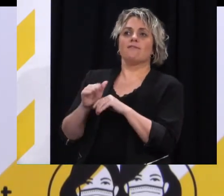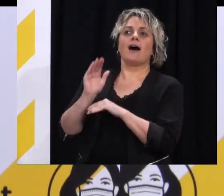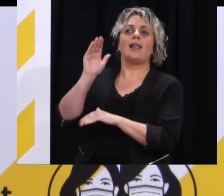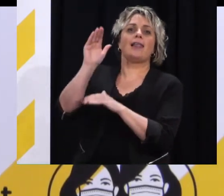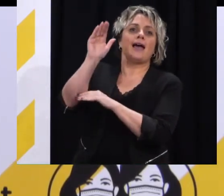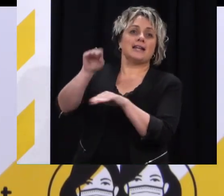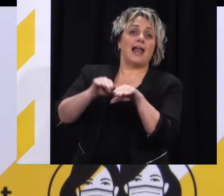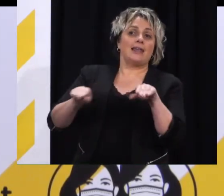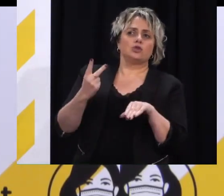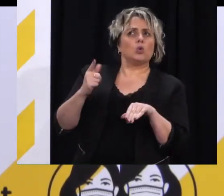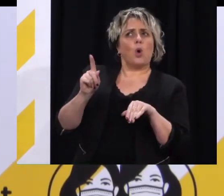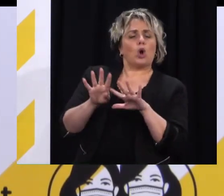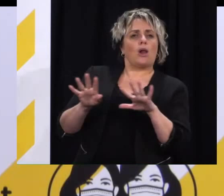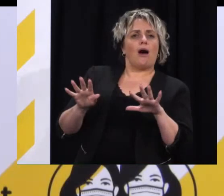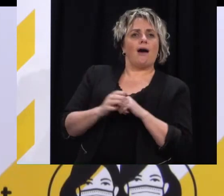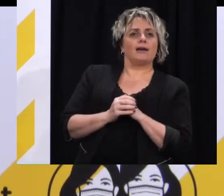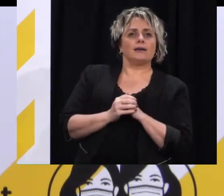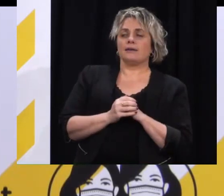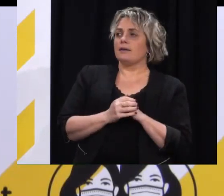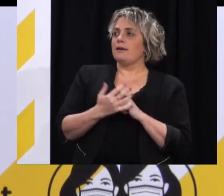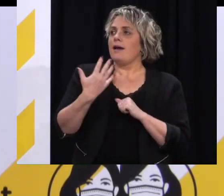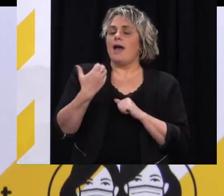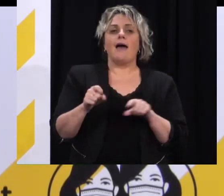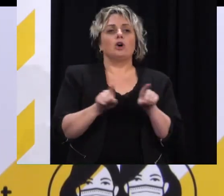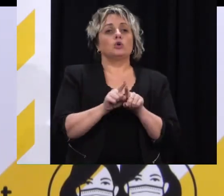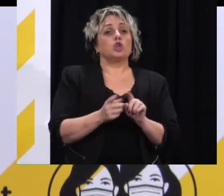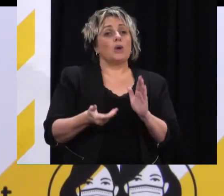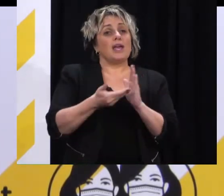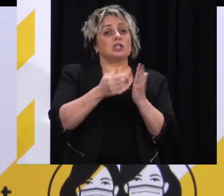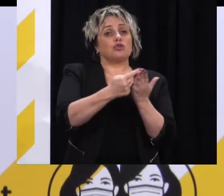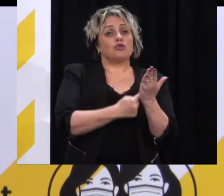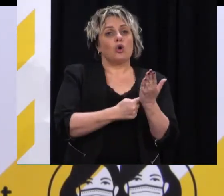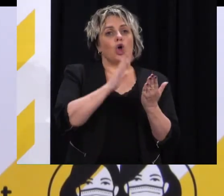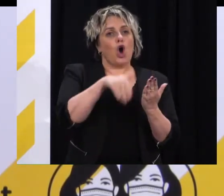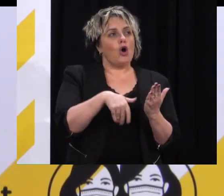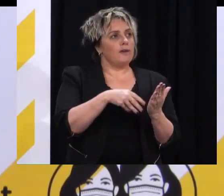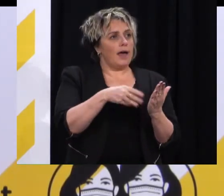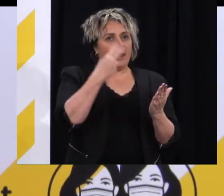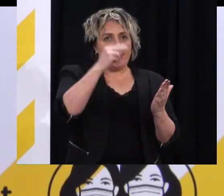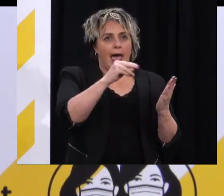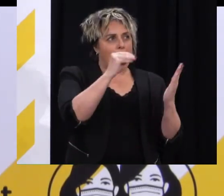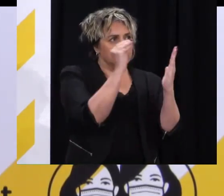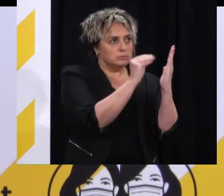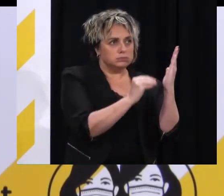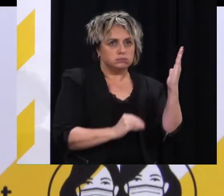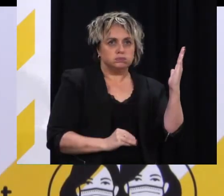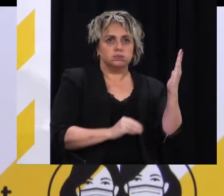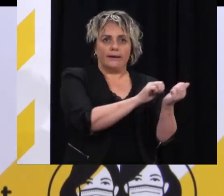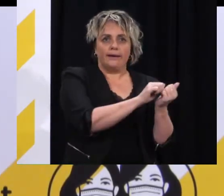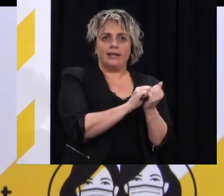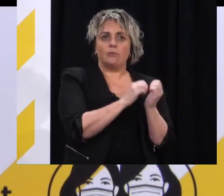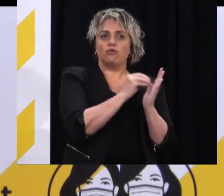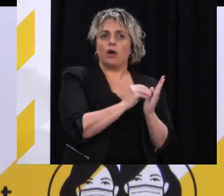see what that advice is so we can inform the decisions by cabinet about future arert level 2 settings. >> We have